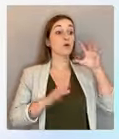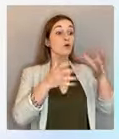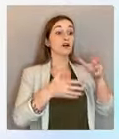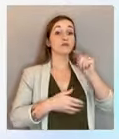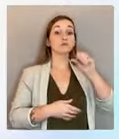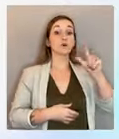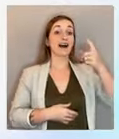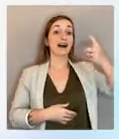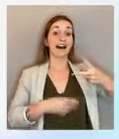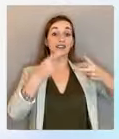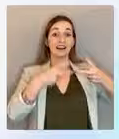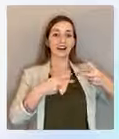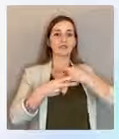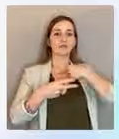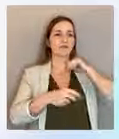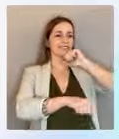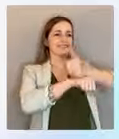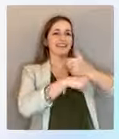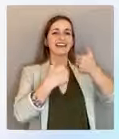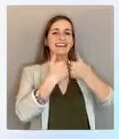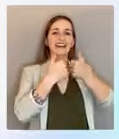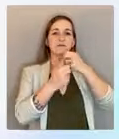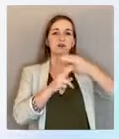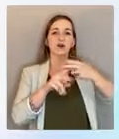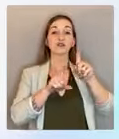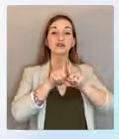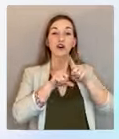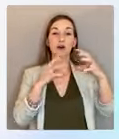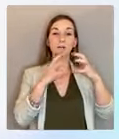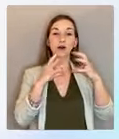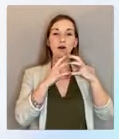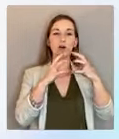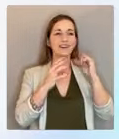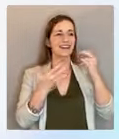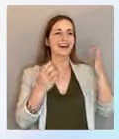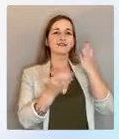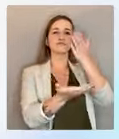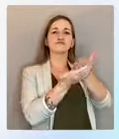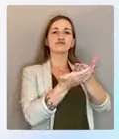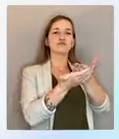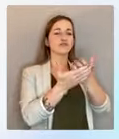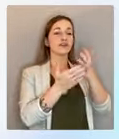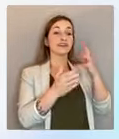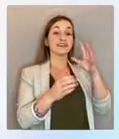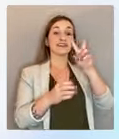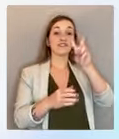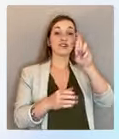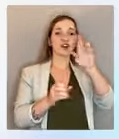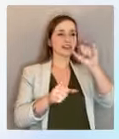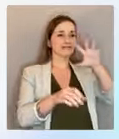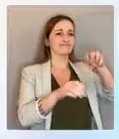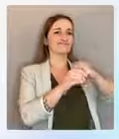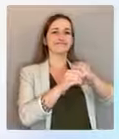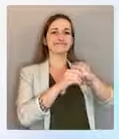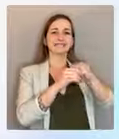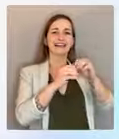we'd created the Starball, which sort of proved that the soccer and VR concept would work, but it didn't really have the depth